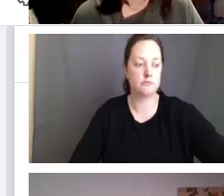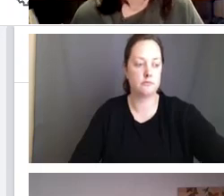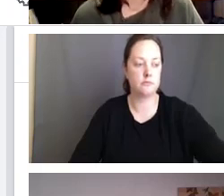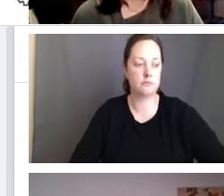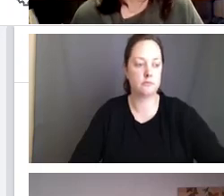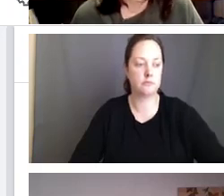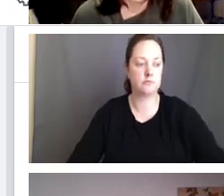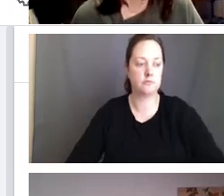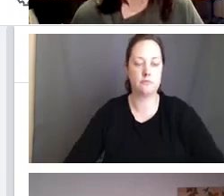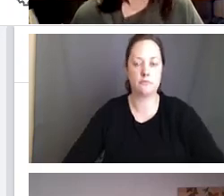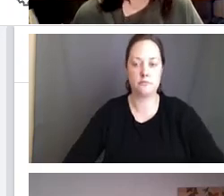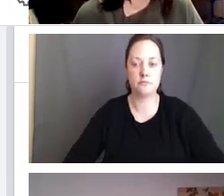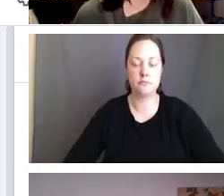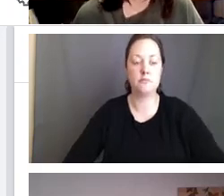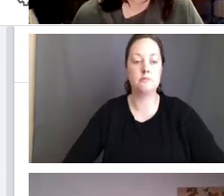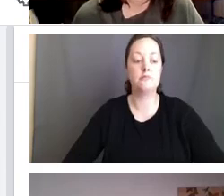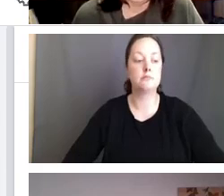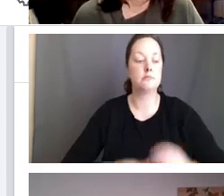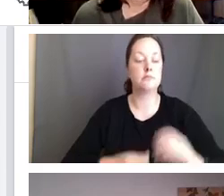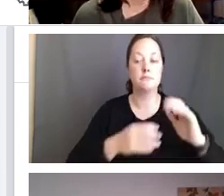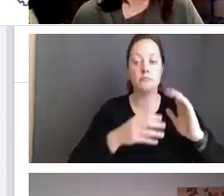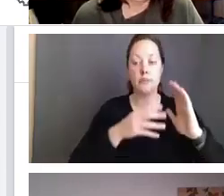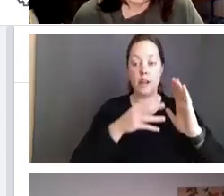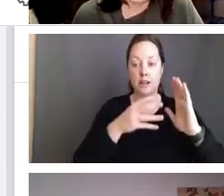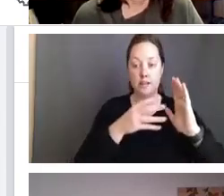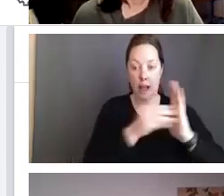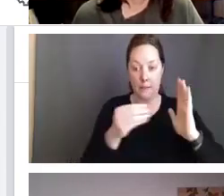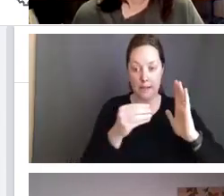If you go to Jasmine's portfolio you have another, yet different layout section.